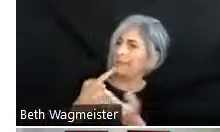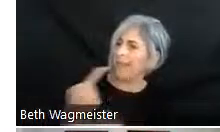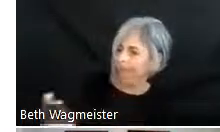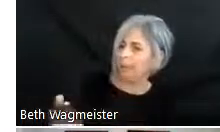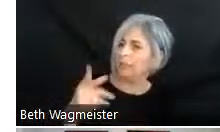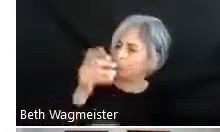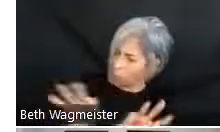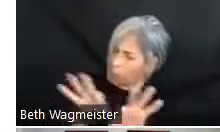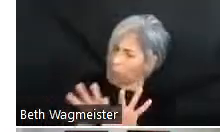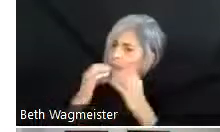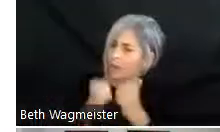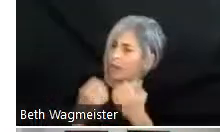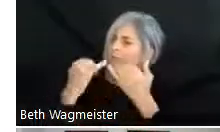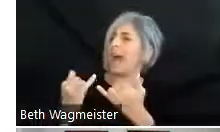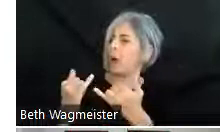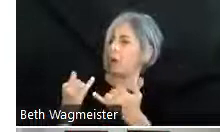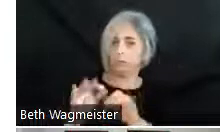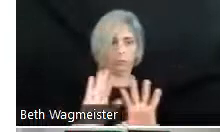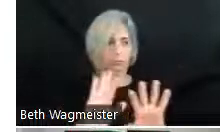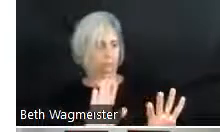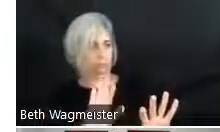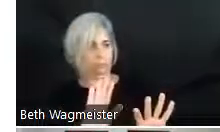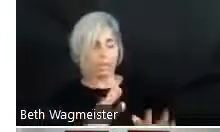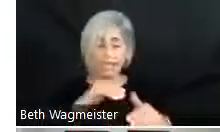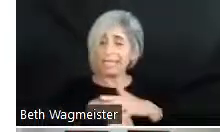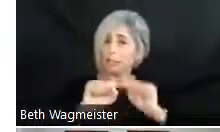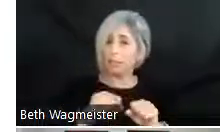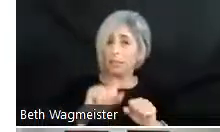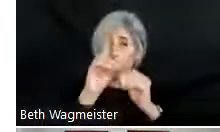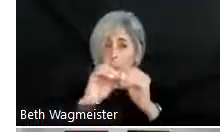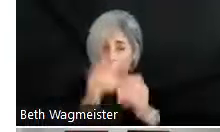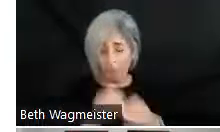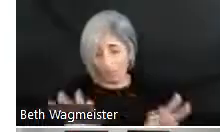now. When accessibility is just one more important thing in that long list of important things